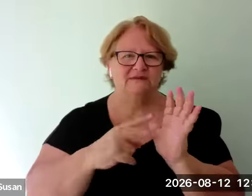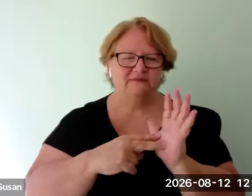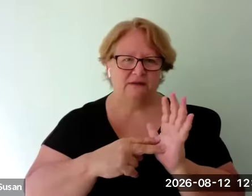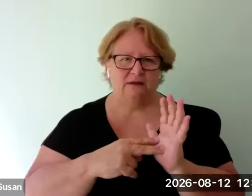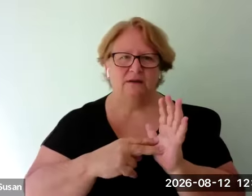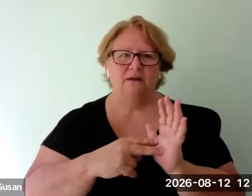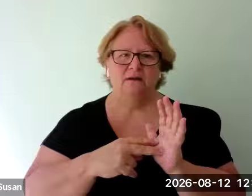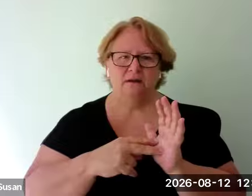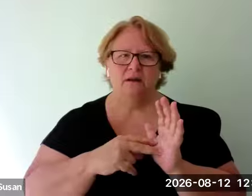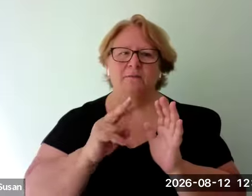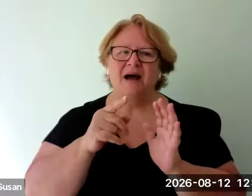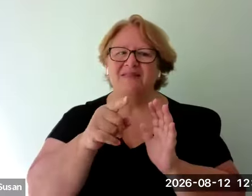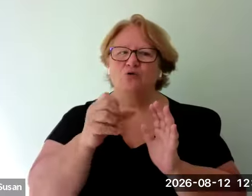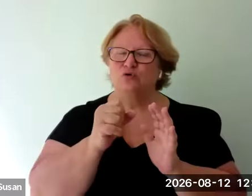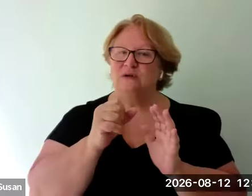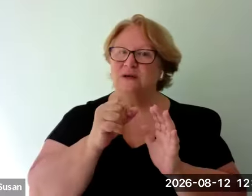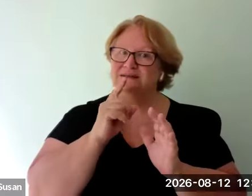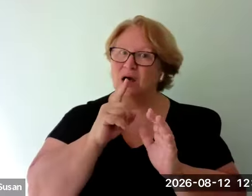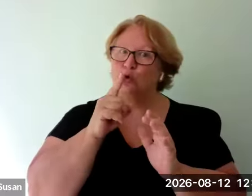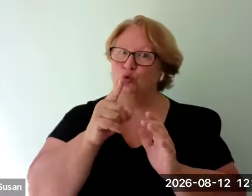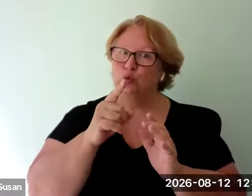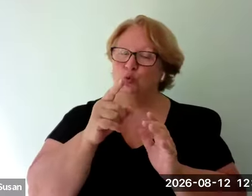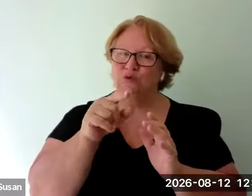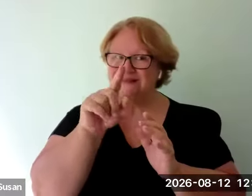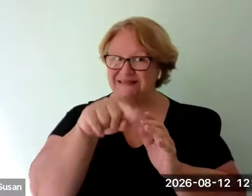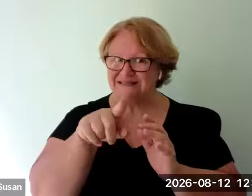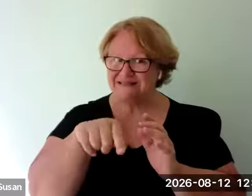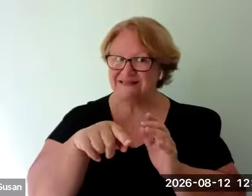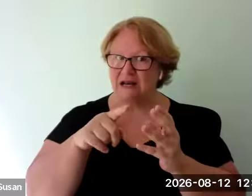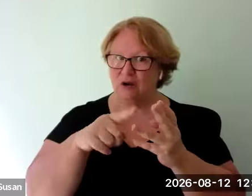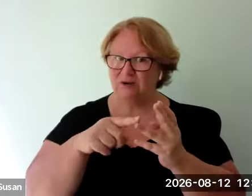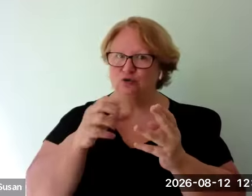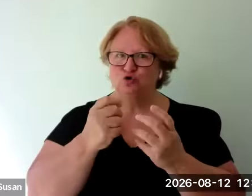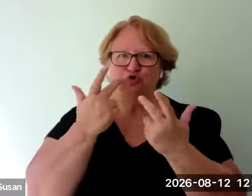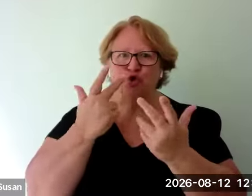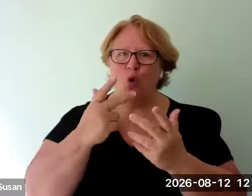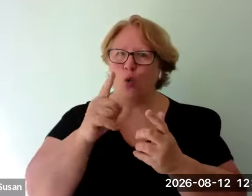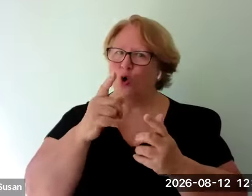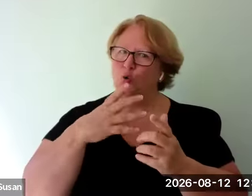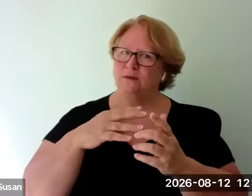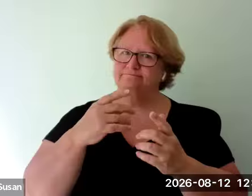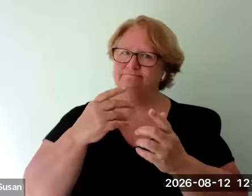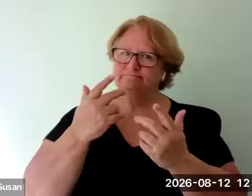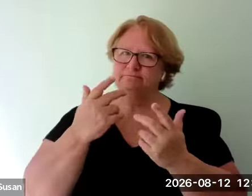the criterion. You can - yeah. You can have that extra detail in your CV but it should refer to the key points that you do